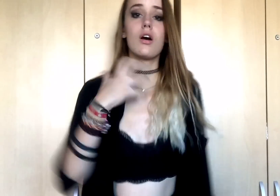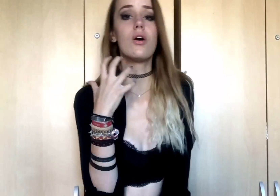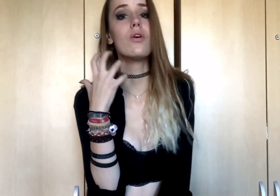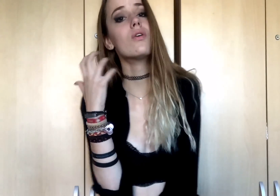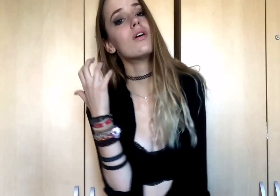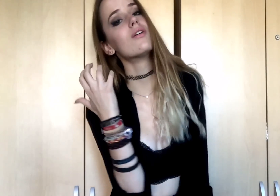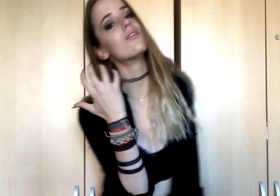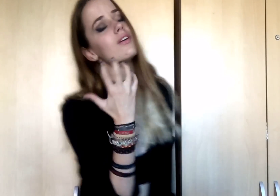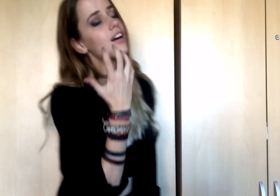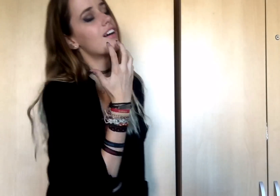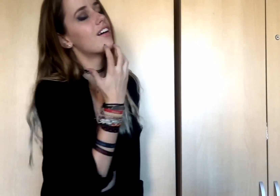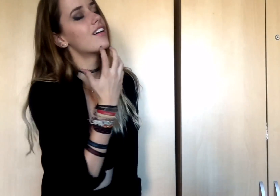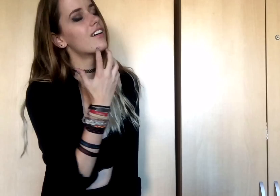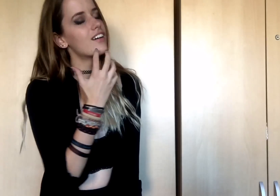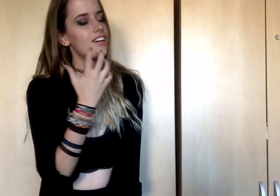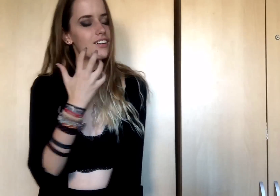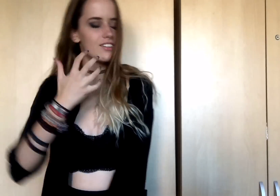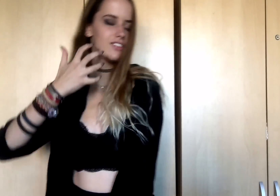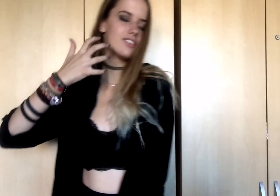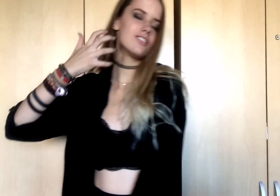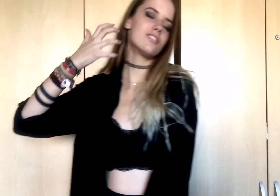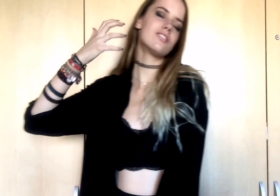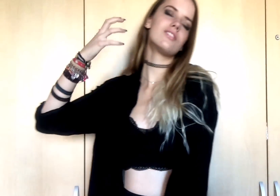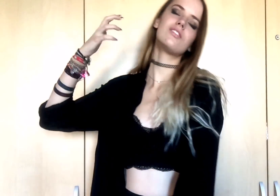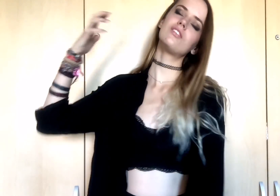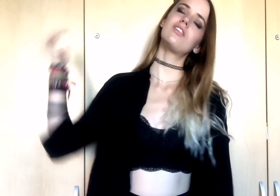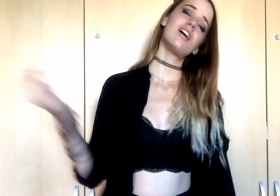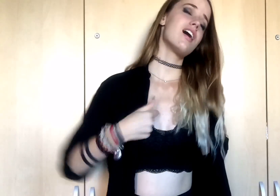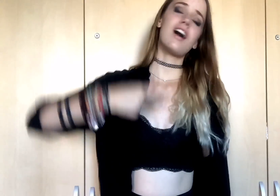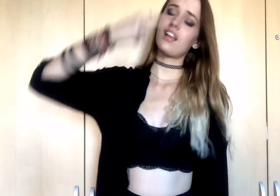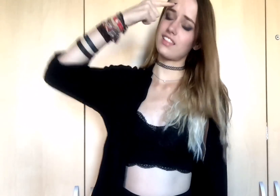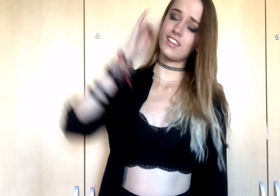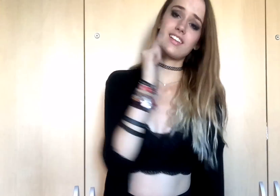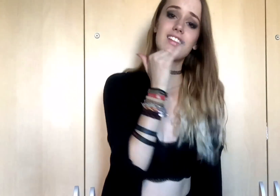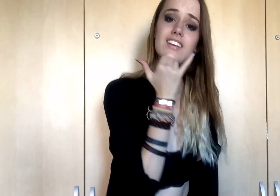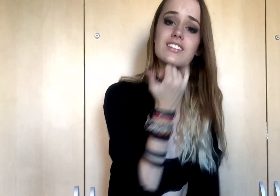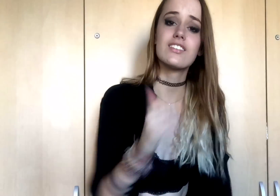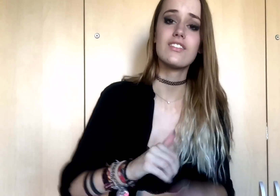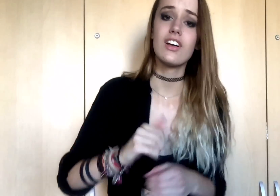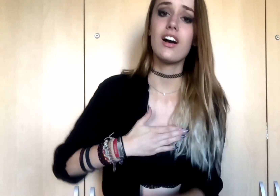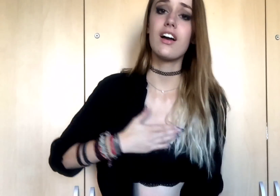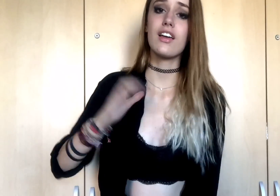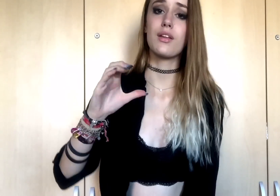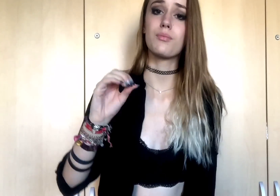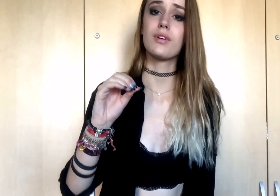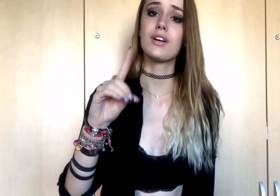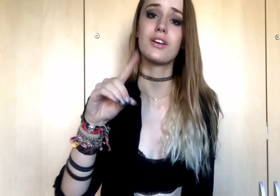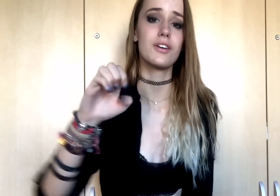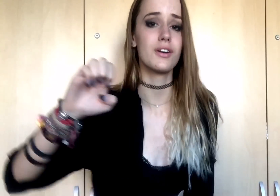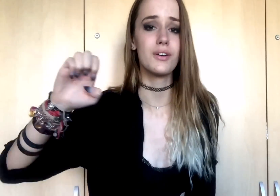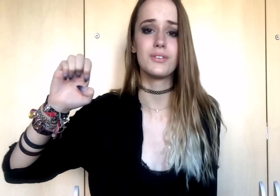Oh ooh oh ooh oh oh I think there's a flaw in my code